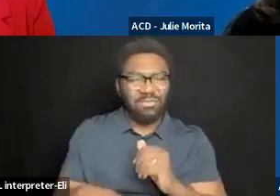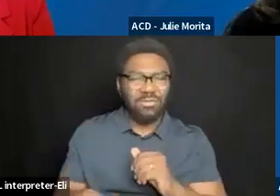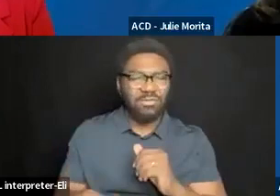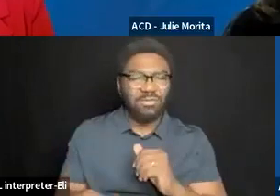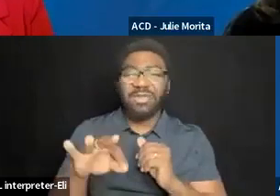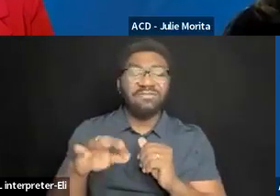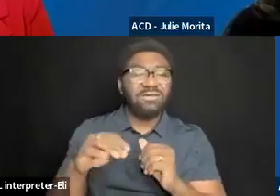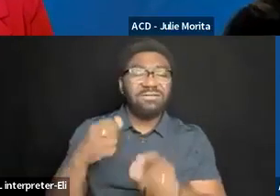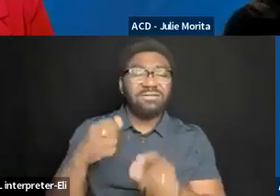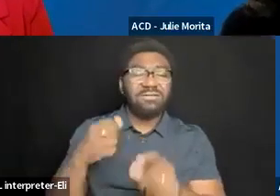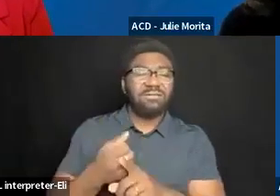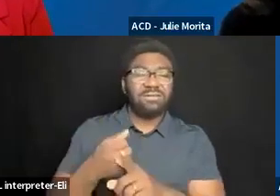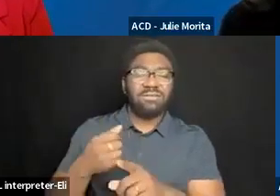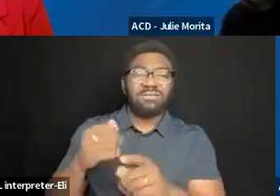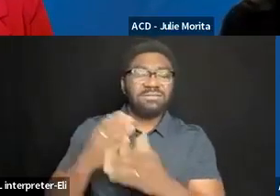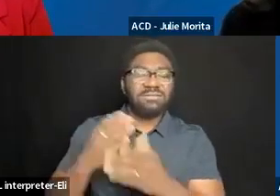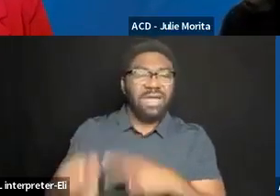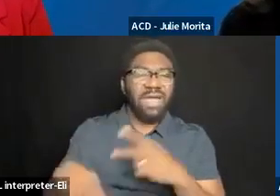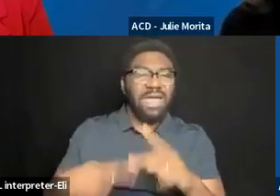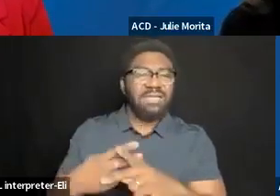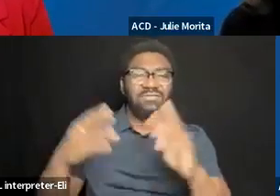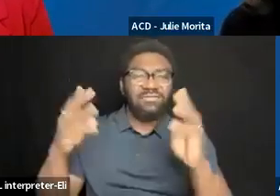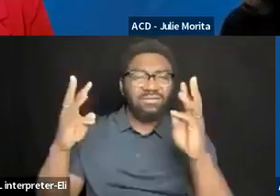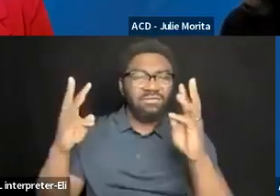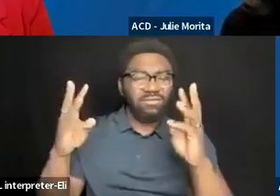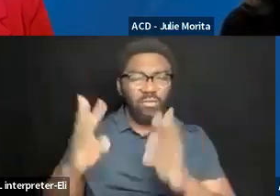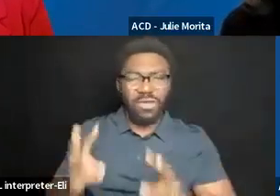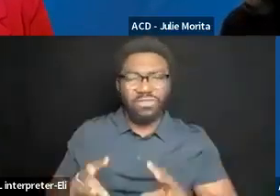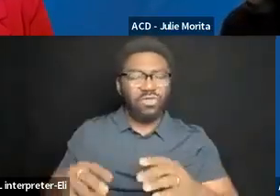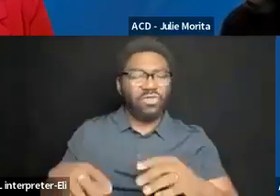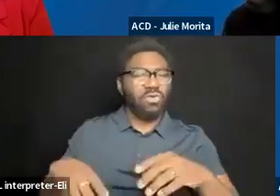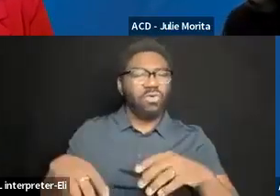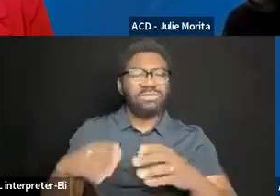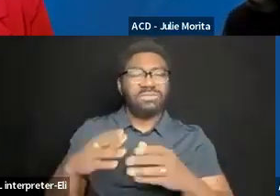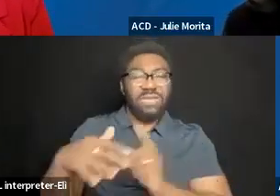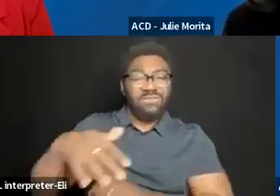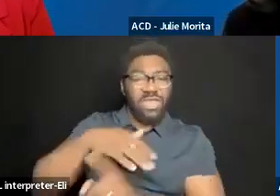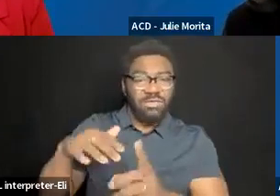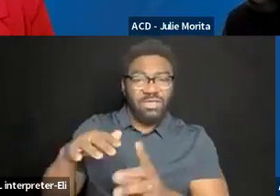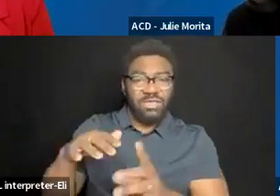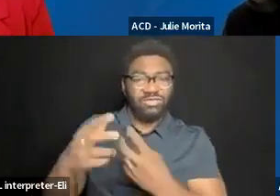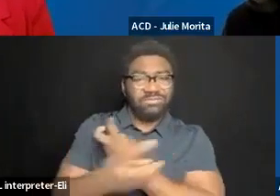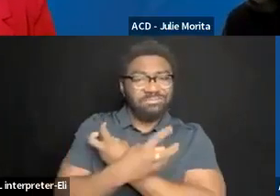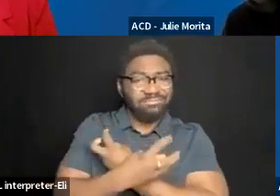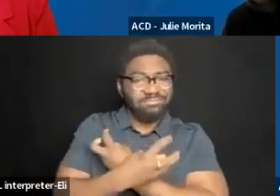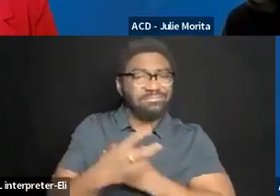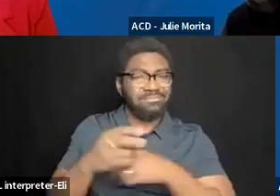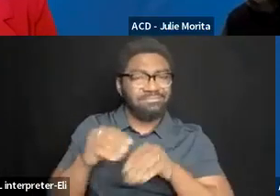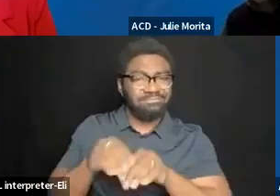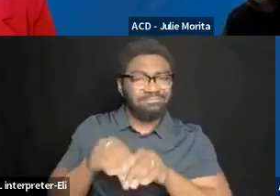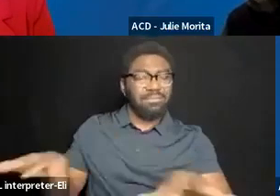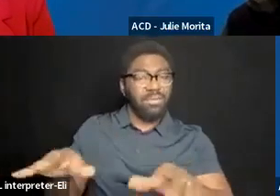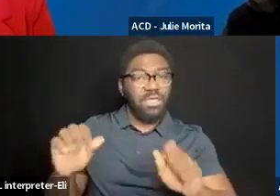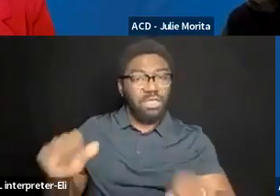or an environmental toxin, it could take us months for us to be able to get an approved survey